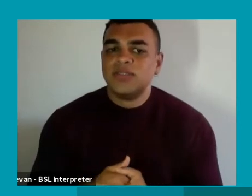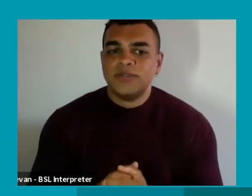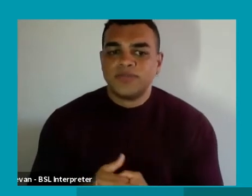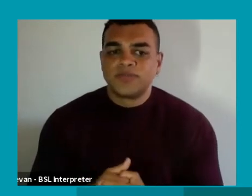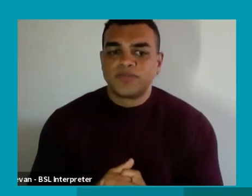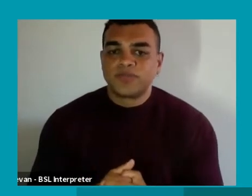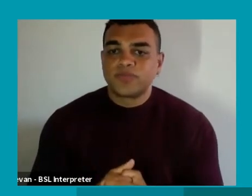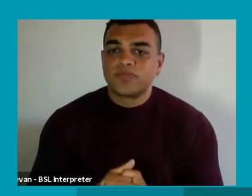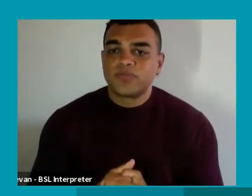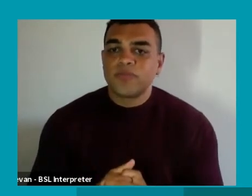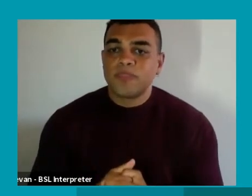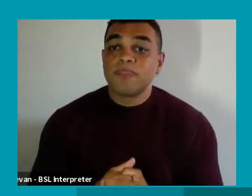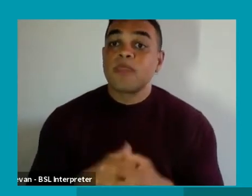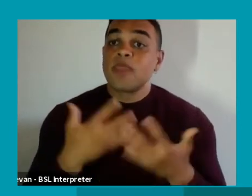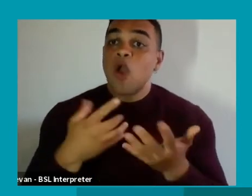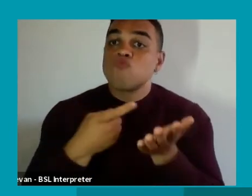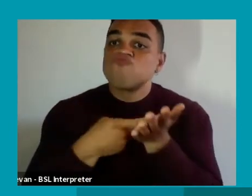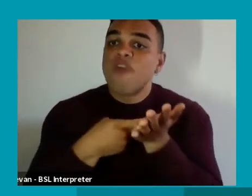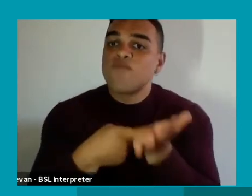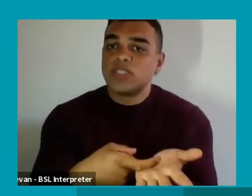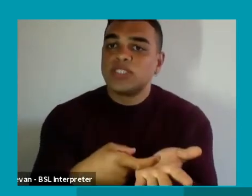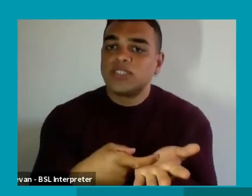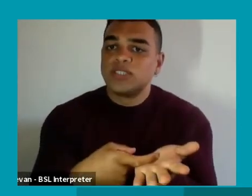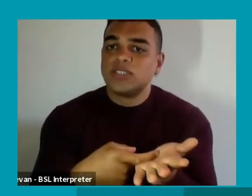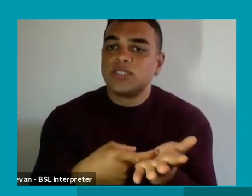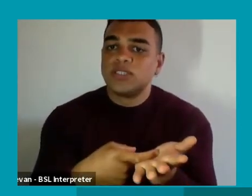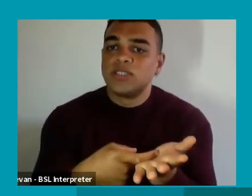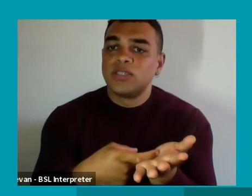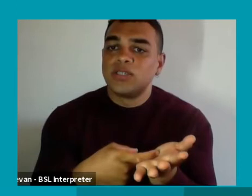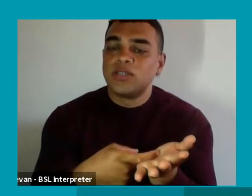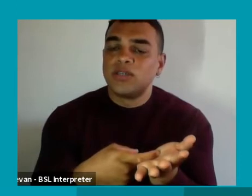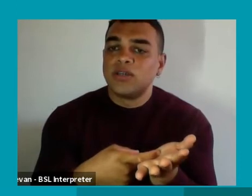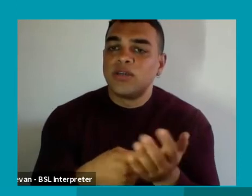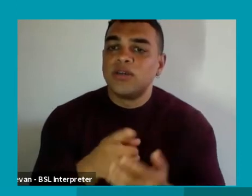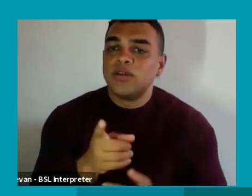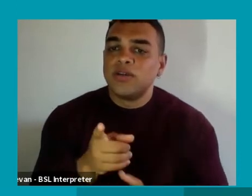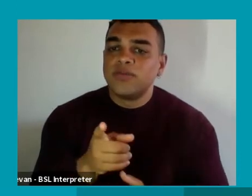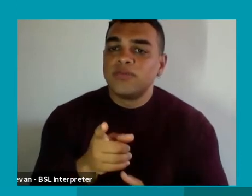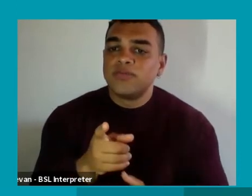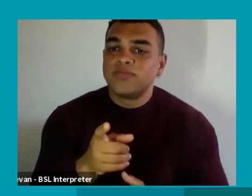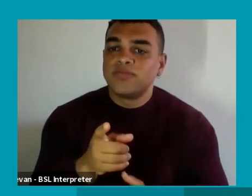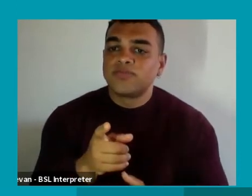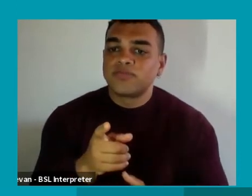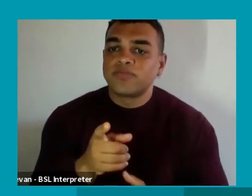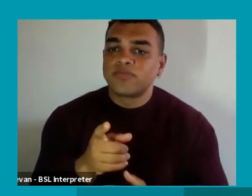And references if you want to include a note about references, you can just say references available on request.